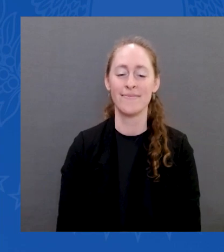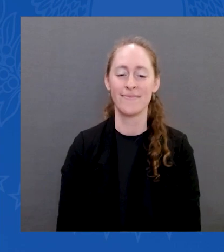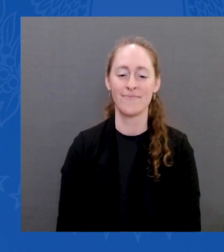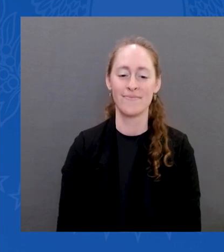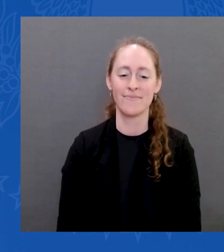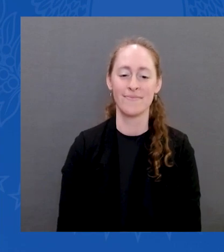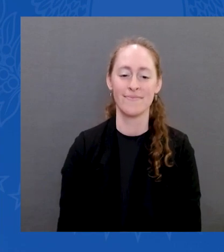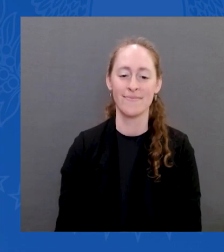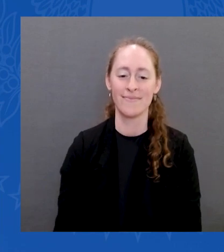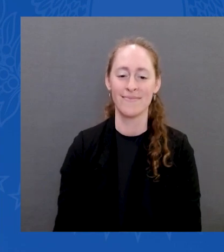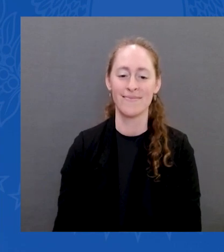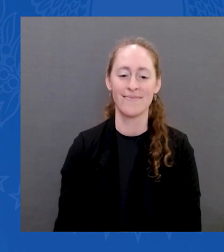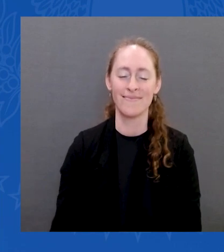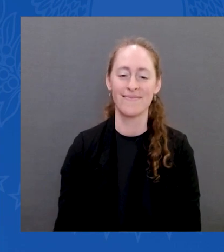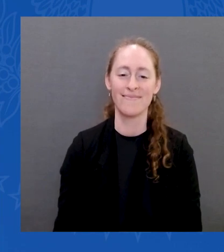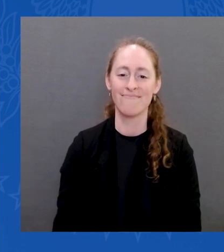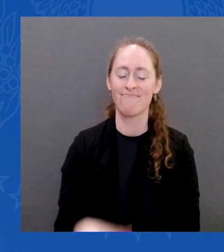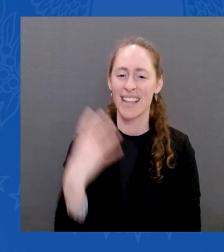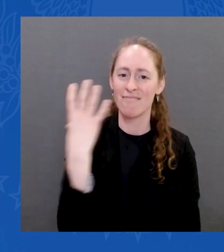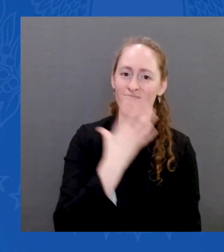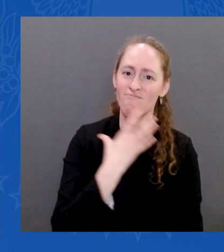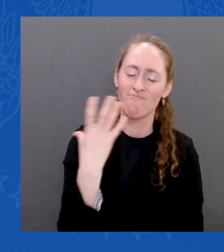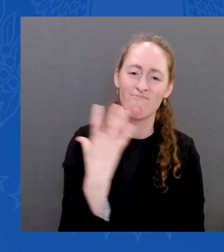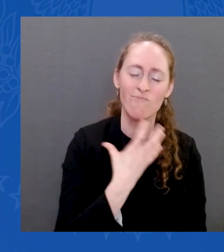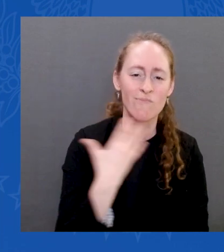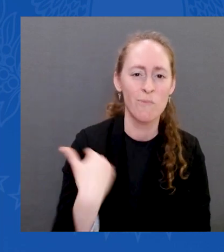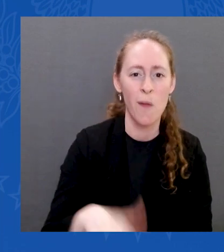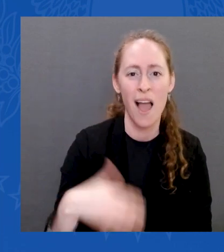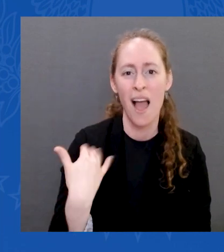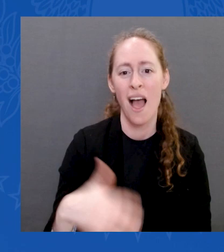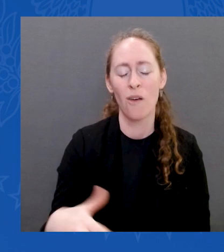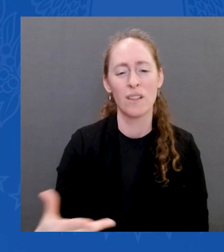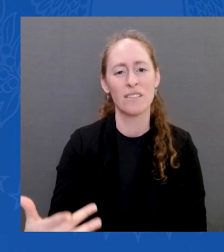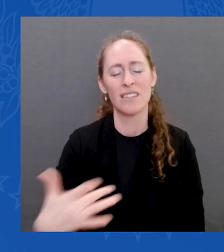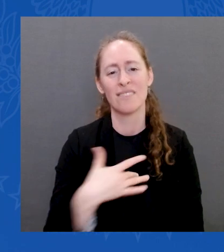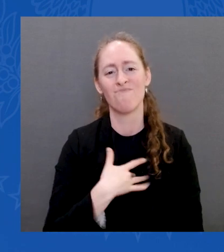Wow. Wow. Thank you. Thank you. Thank you. Thank you so much.